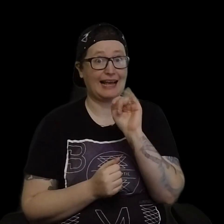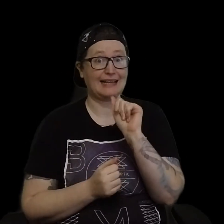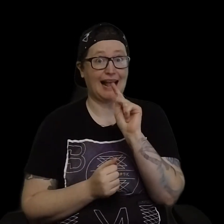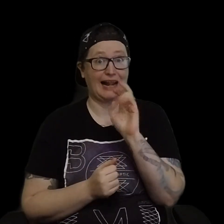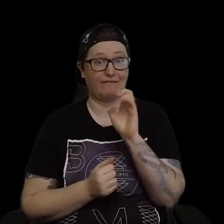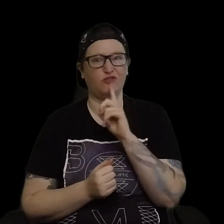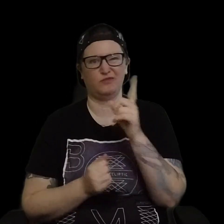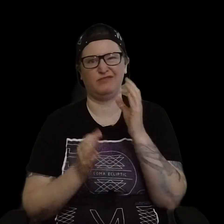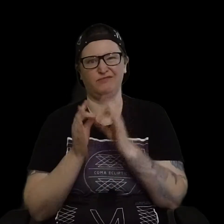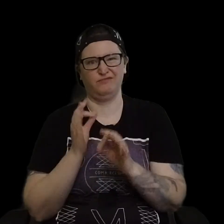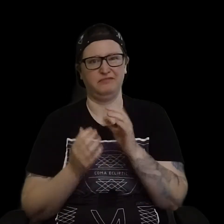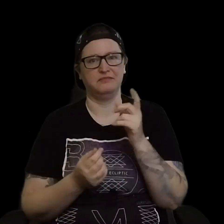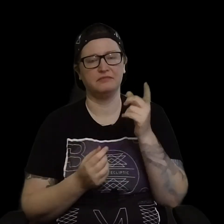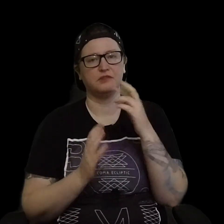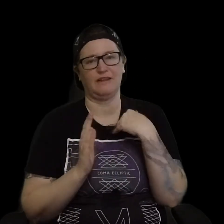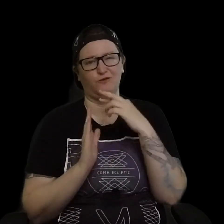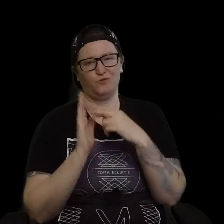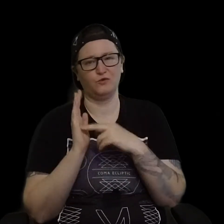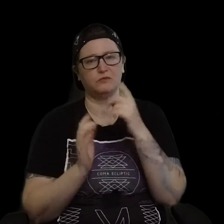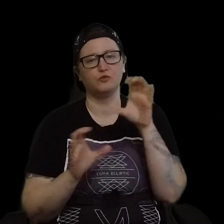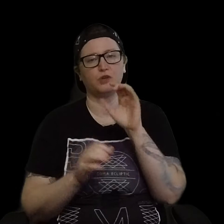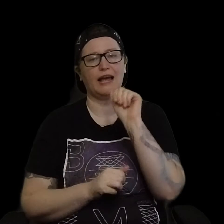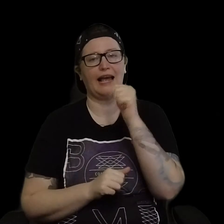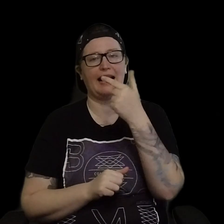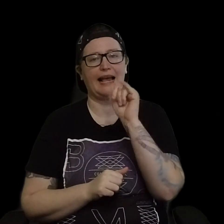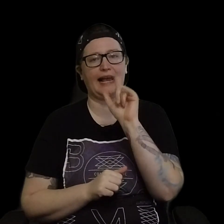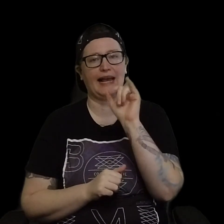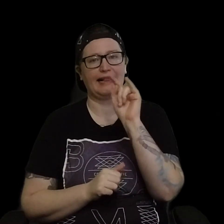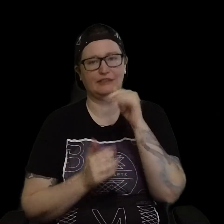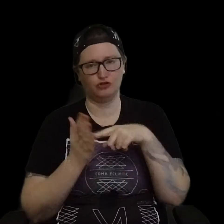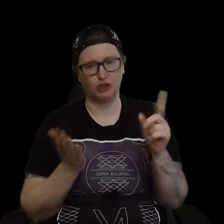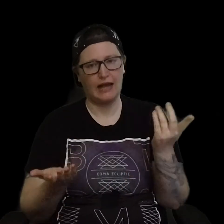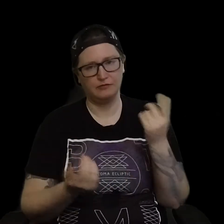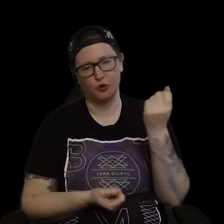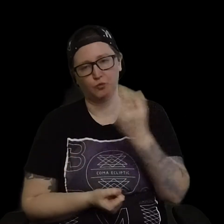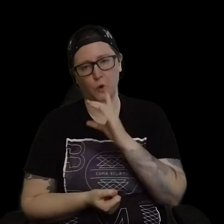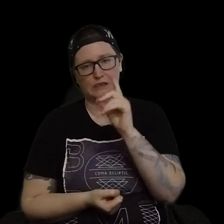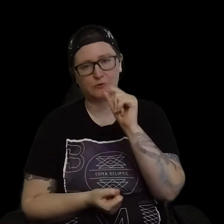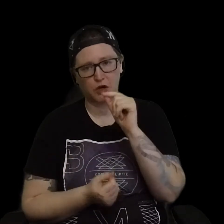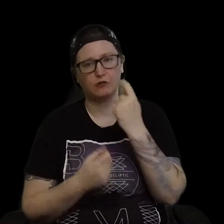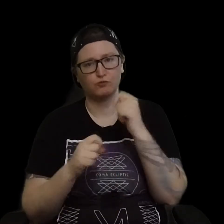deciding initiative it's pretty simple it just has the rules you need to do an agility check so roll